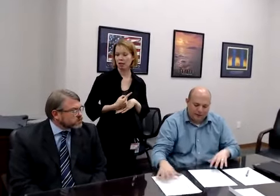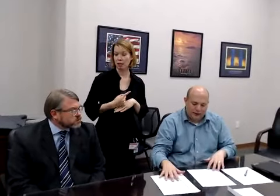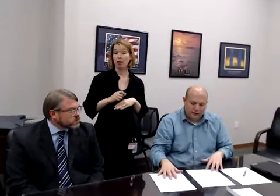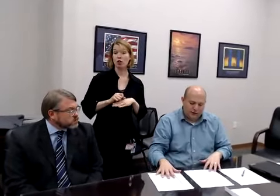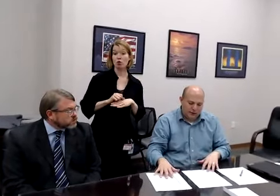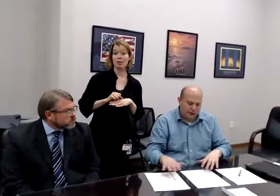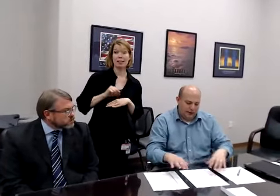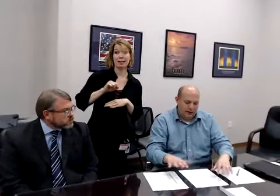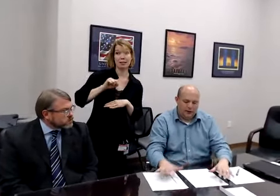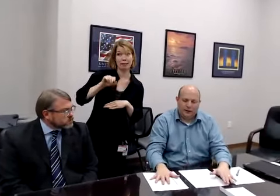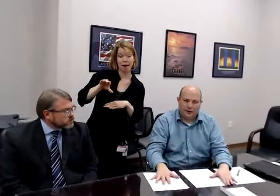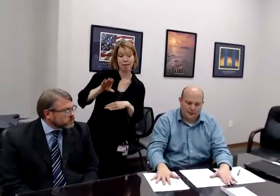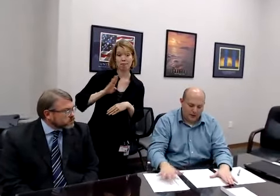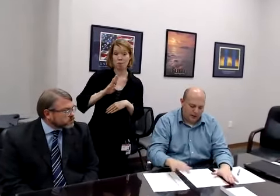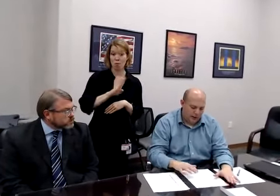Board of Elections, a hard copy.